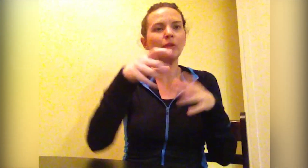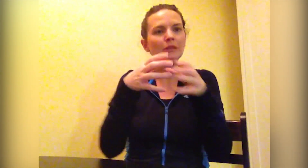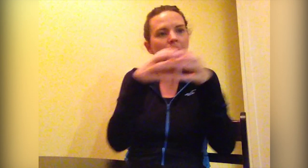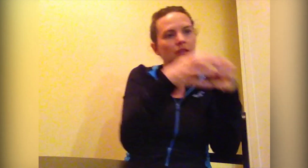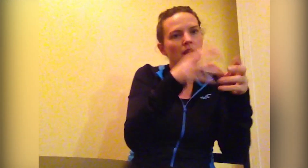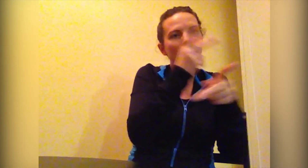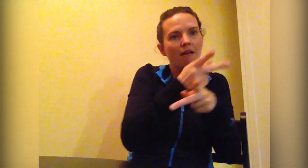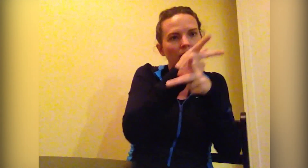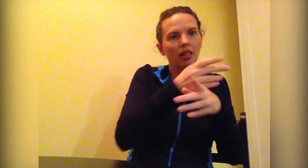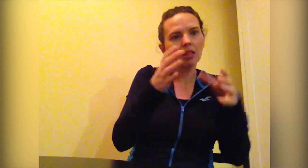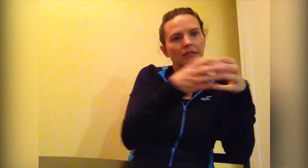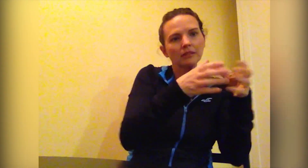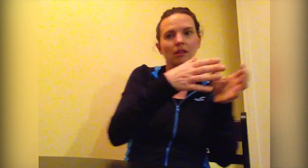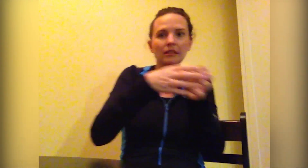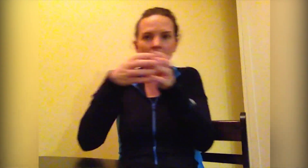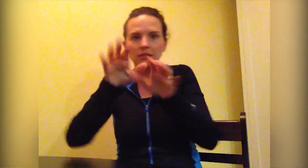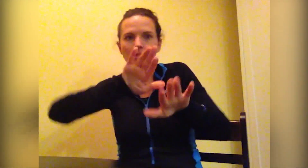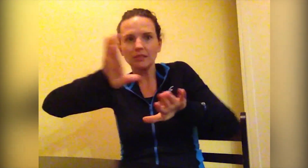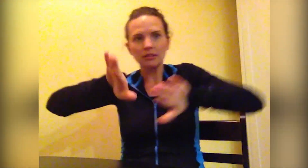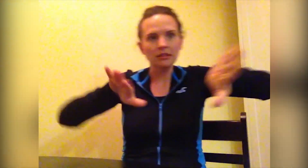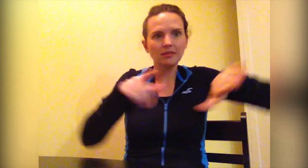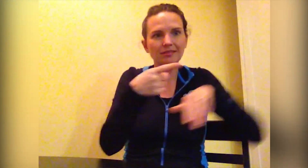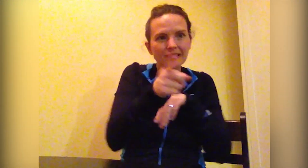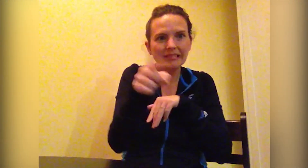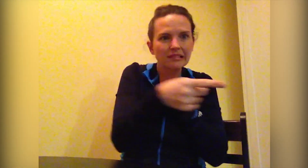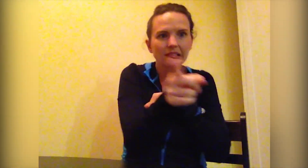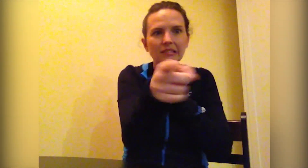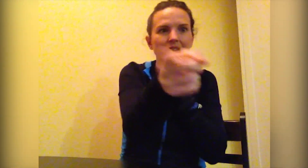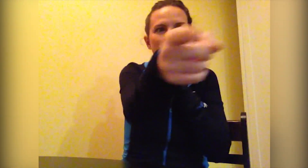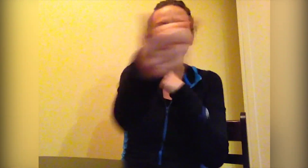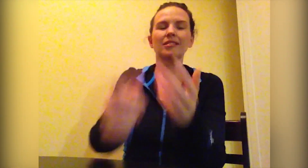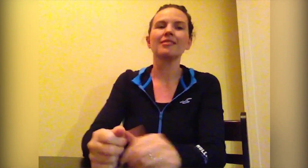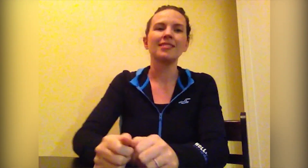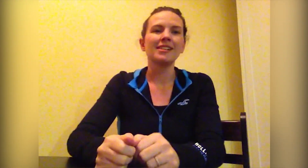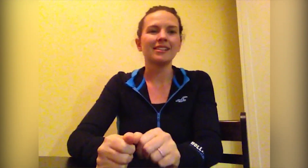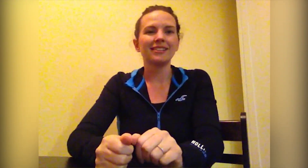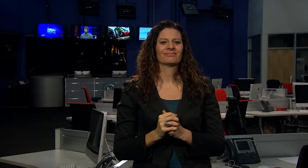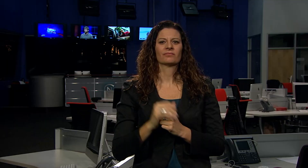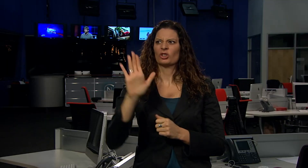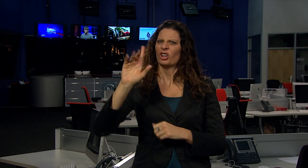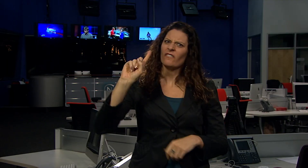GROUPS. I HAD TO STAY IN MY GROUP SO THAT WAY, YOU KNOW, I COULD GET TO THE STAGE AND GET TO MY SPOT.